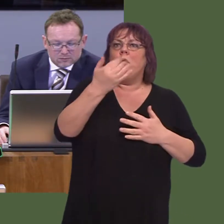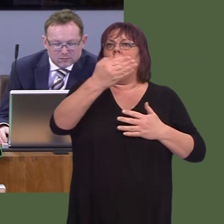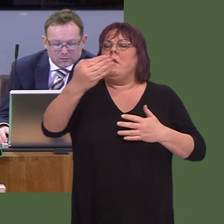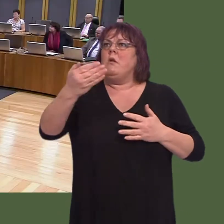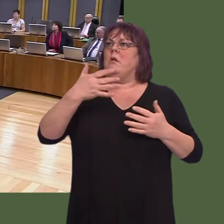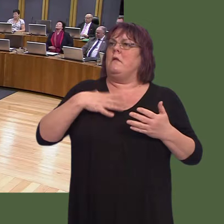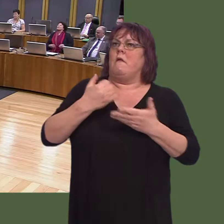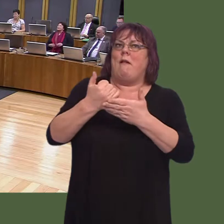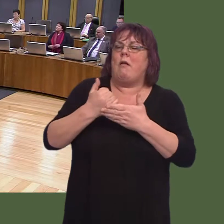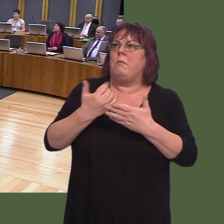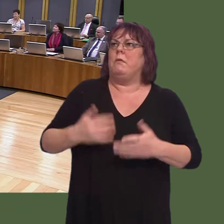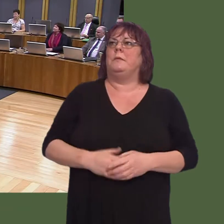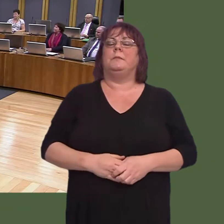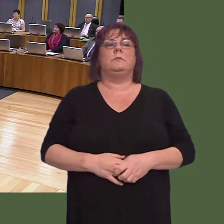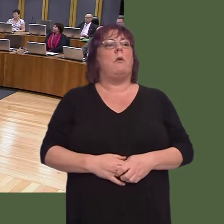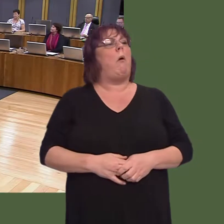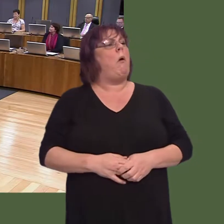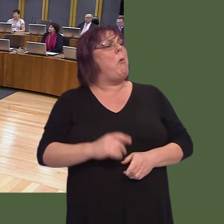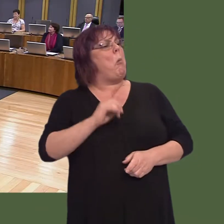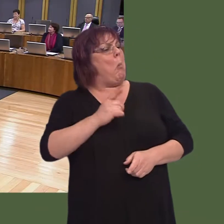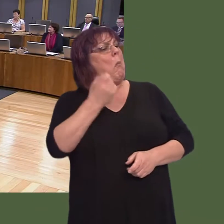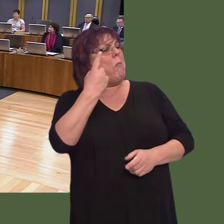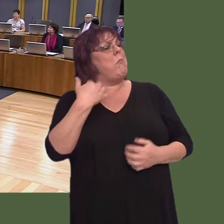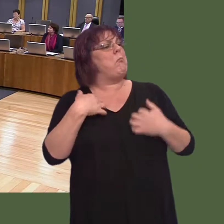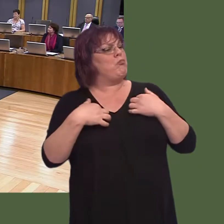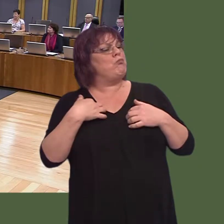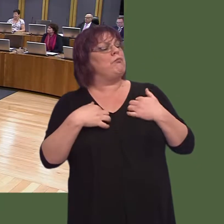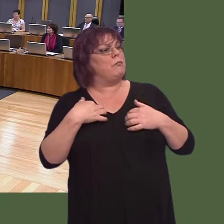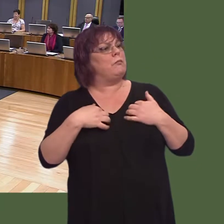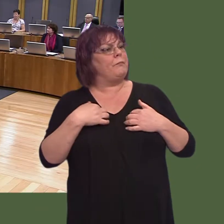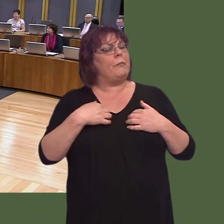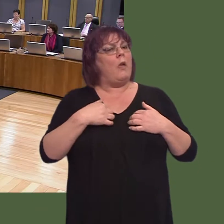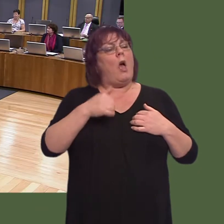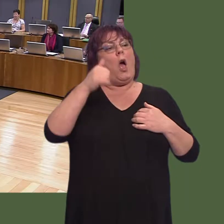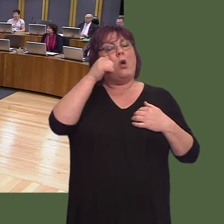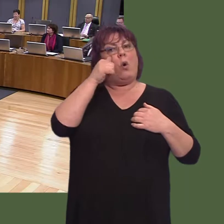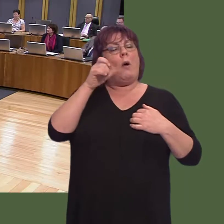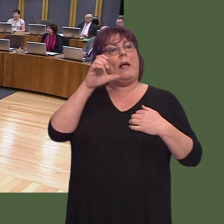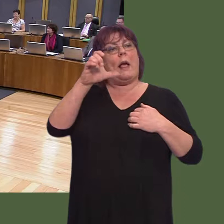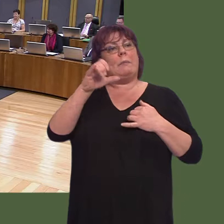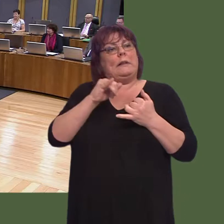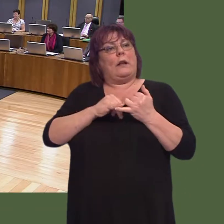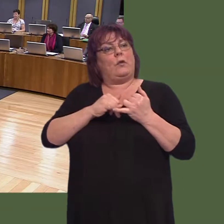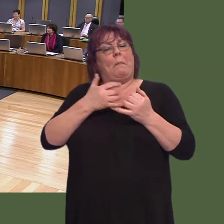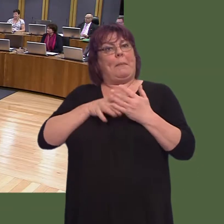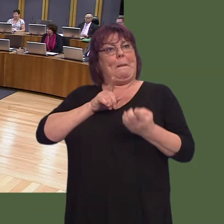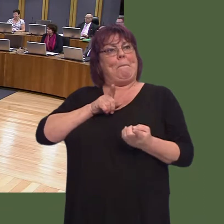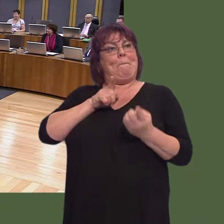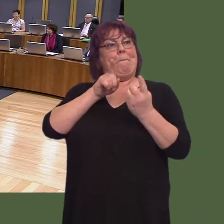Carwyn Jones AM: It's certainly an interesting idea. I'm informed that the Cabinet Secretary has met with industry representatives in order